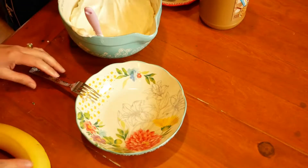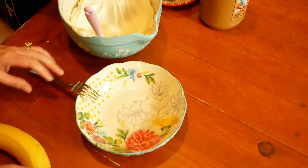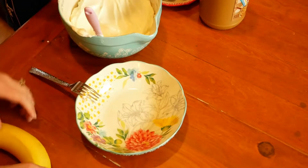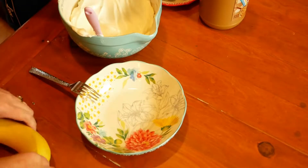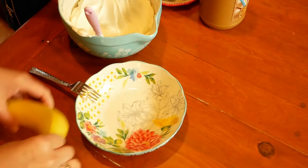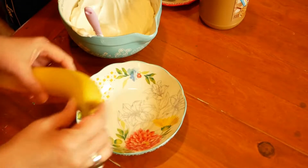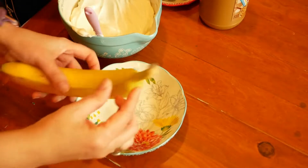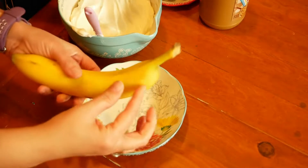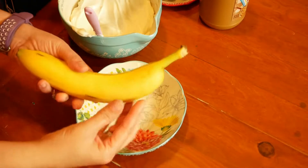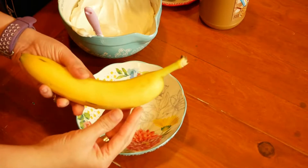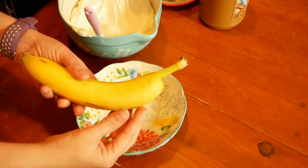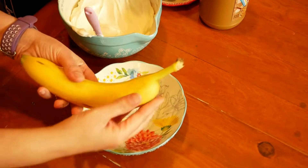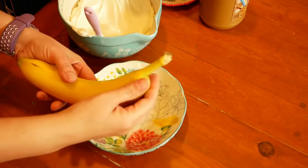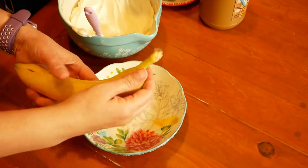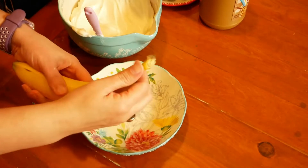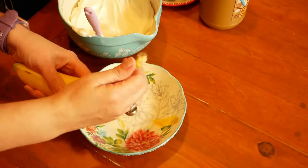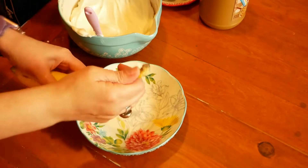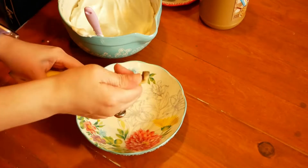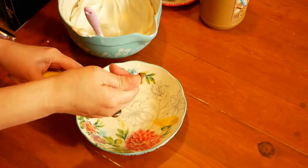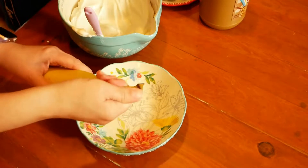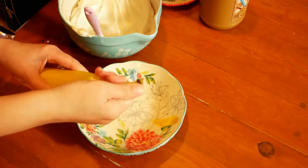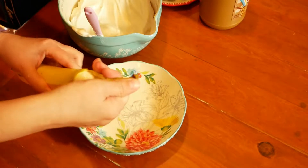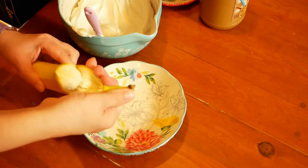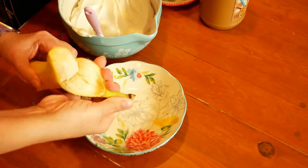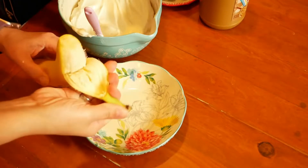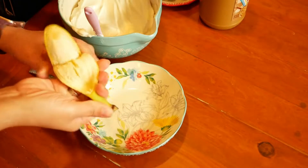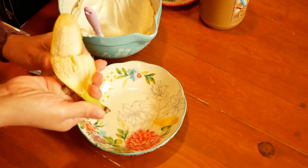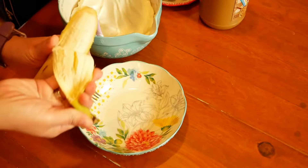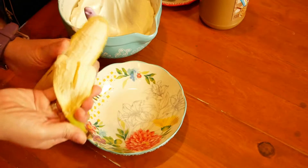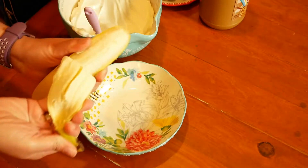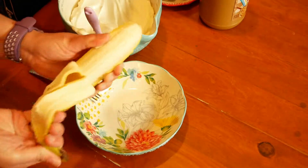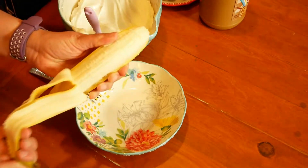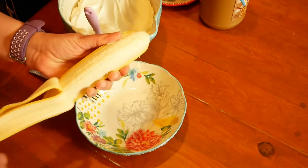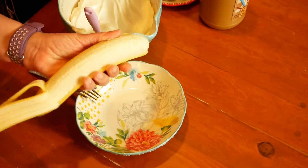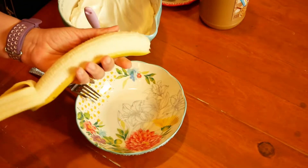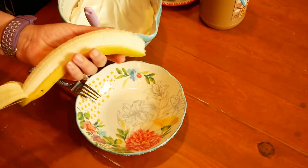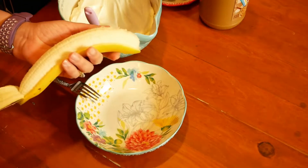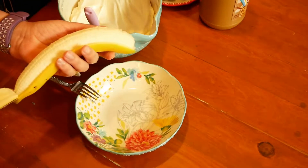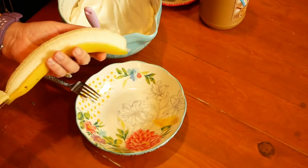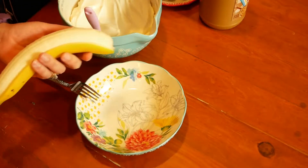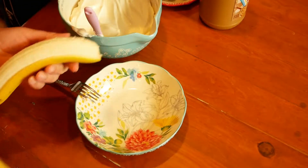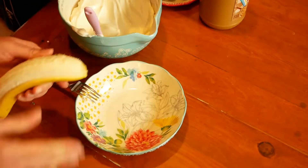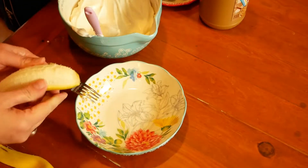okay you're to need just two bananas these weren't very ripe but if you had some riper bananas that